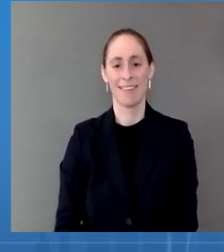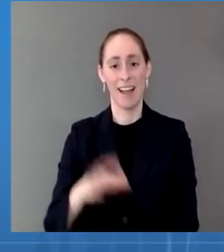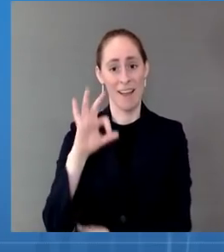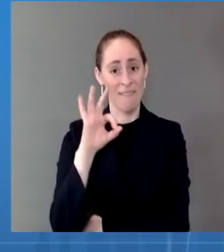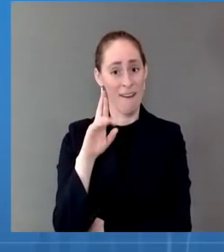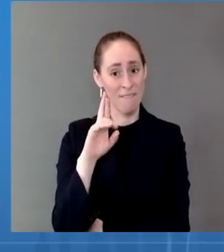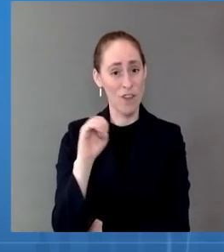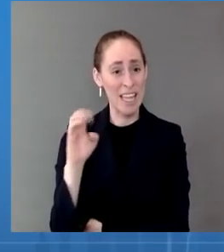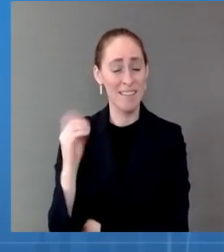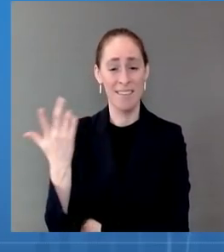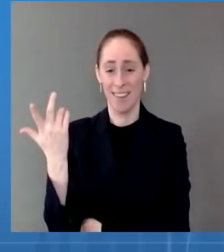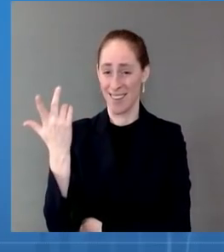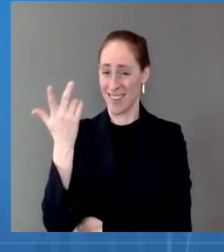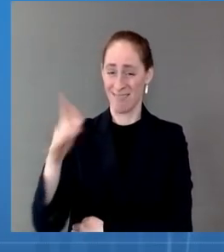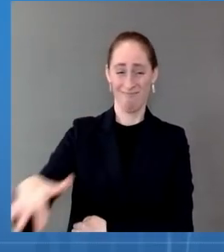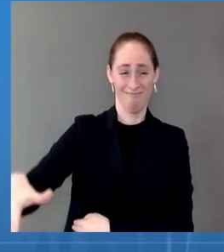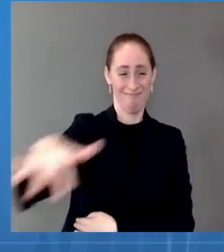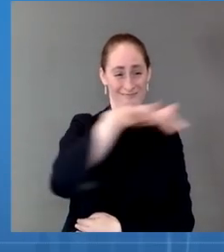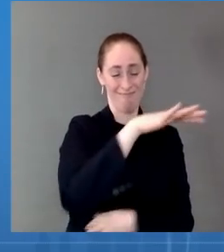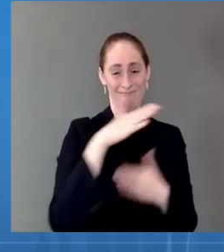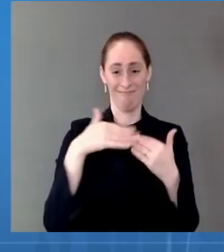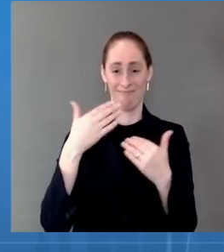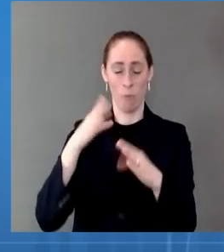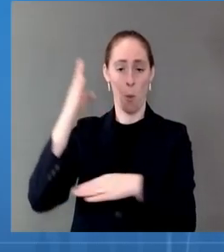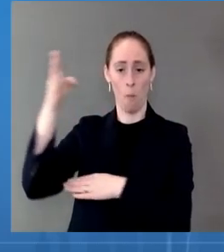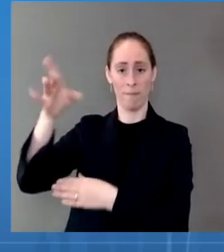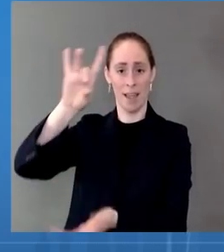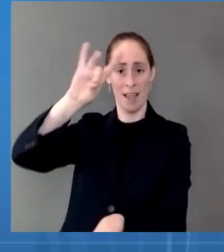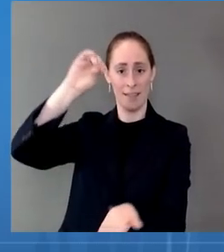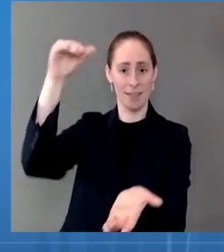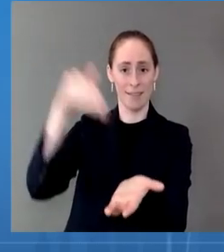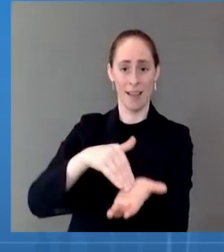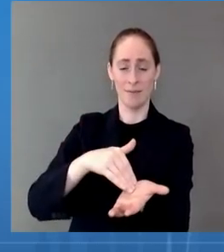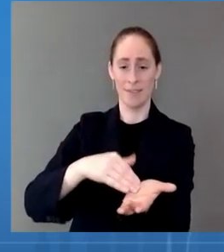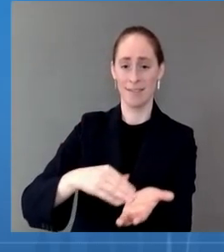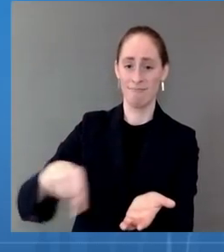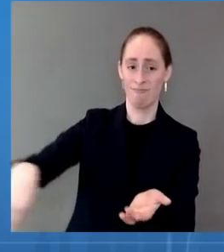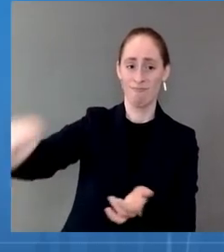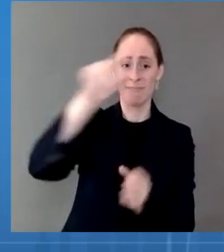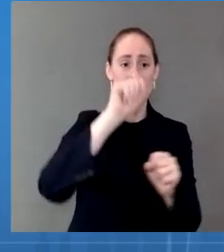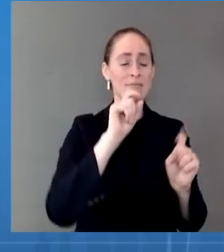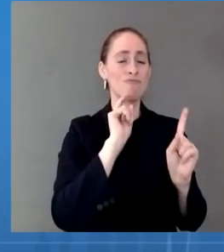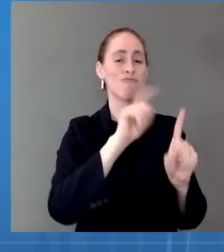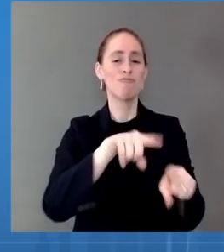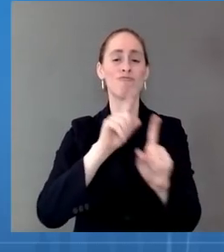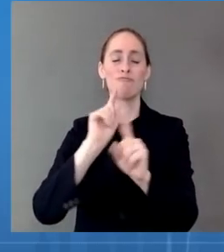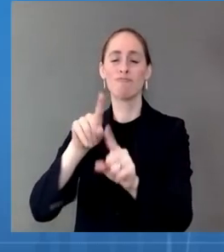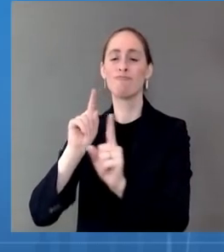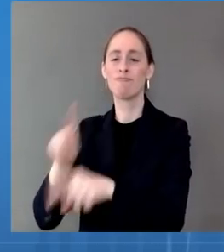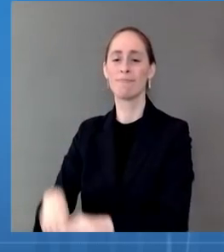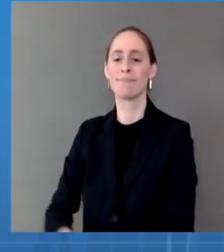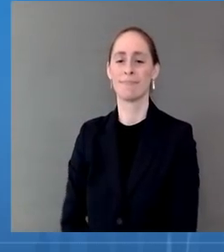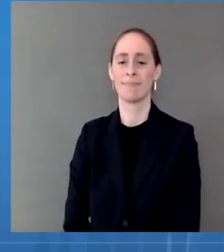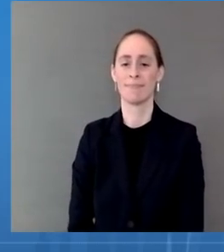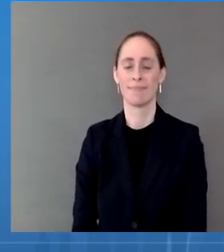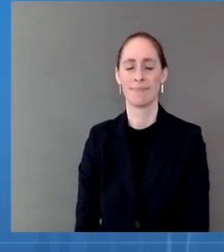So my message today is simple, please, if you were fully vaccinated before the first week of June. Go get your booster shot today.